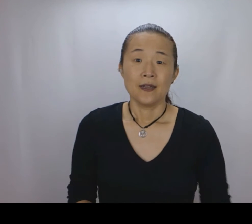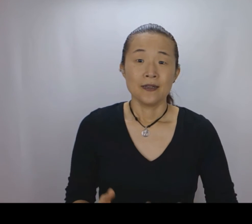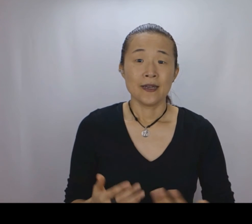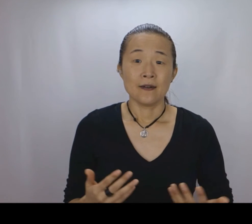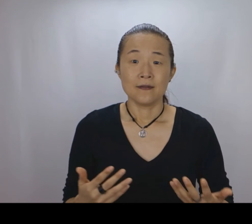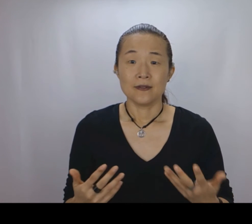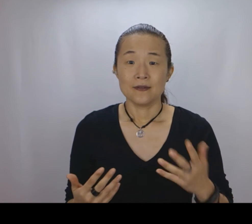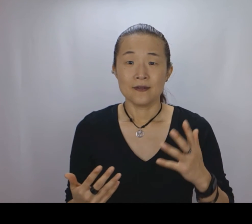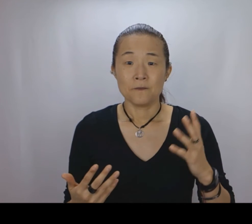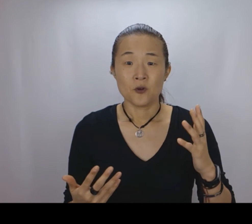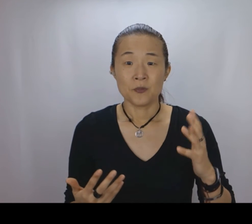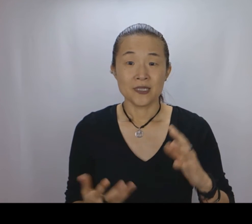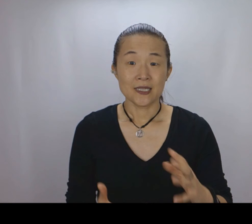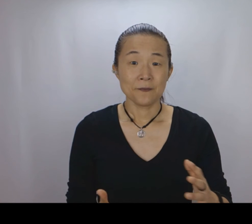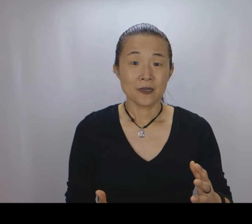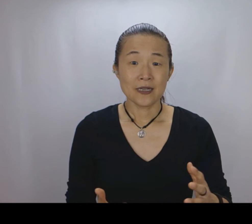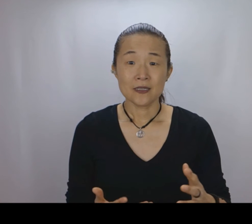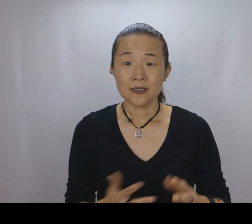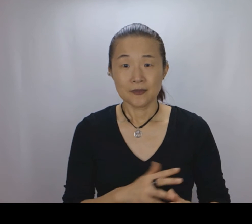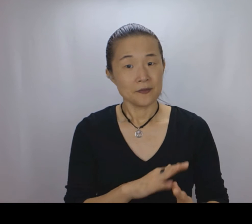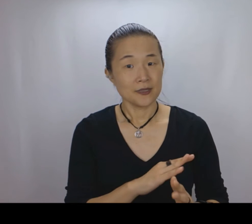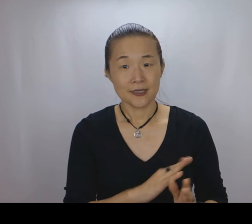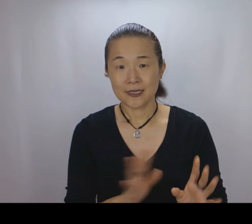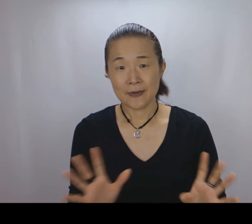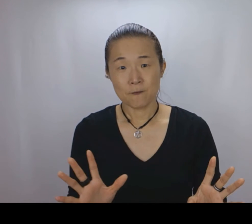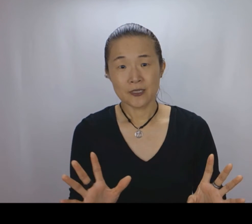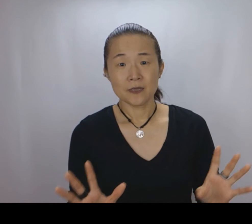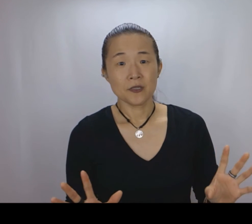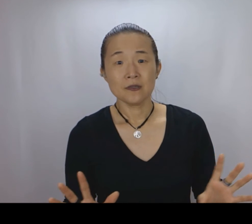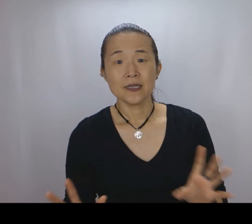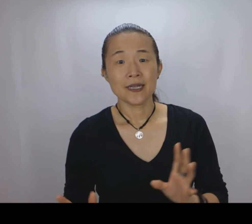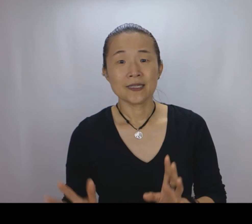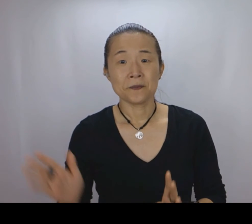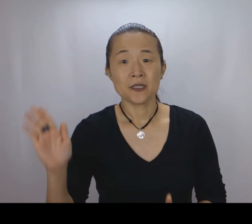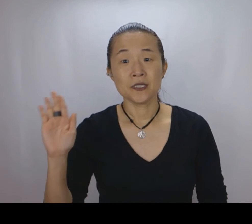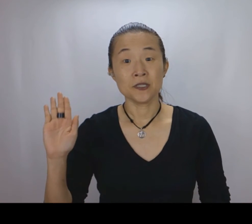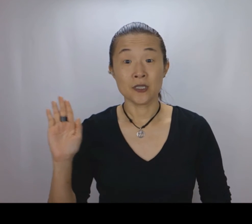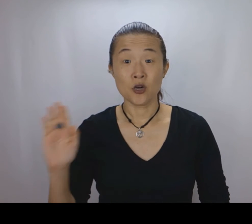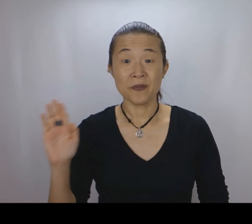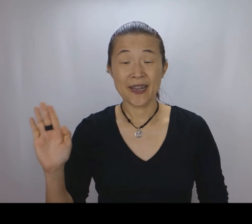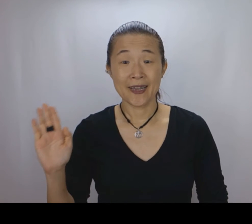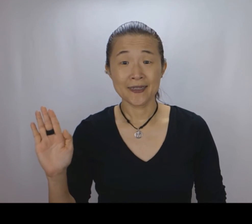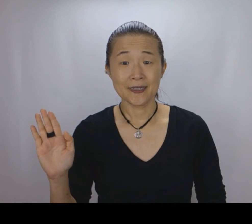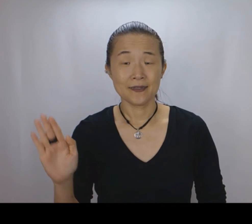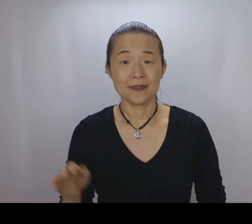Now for possessive pronouns, same principle except you're going to use an open hand.